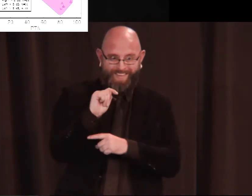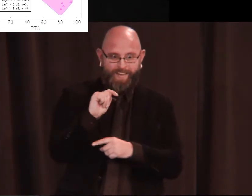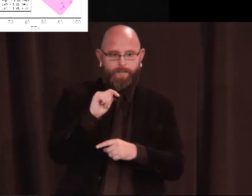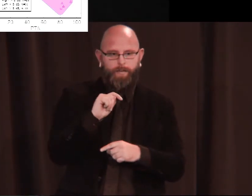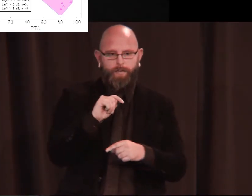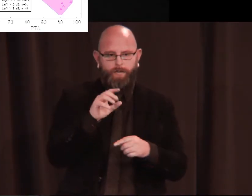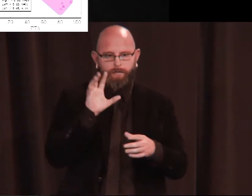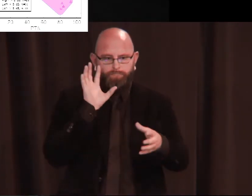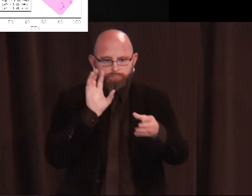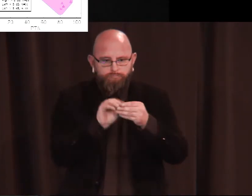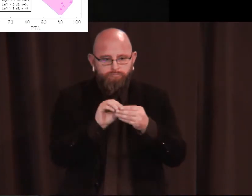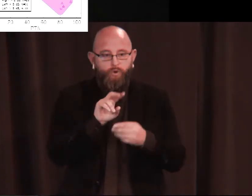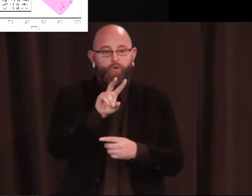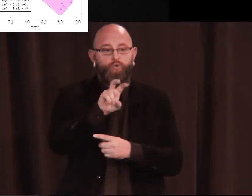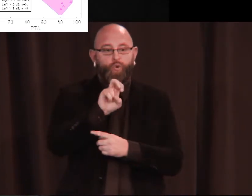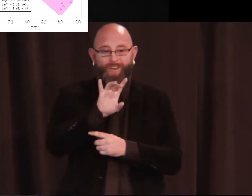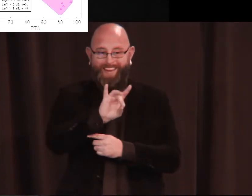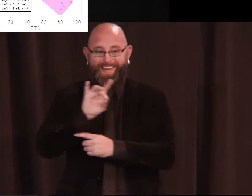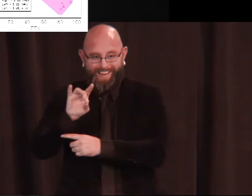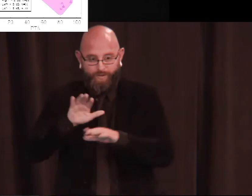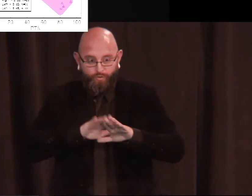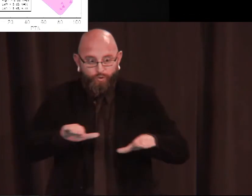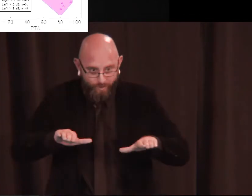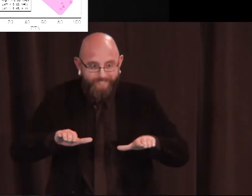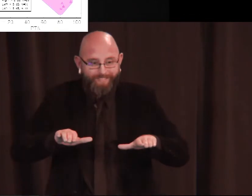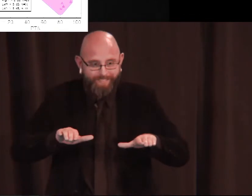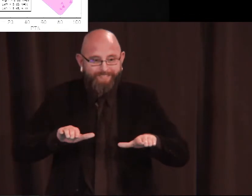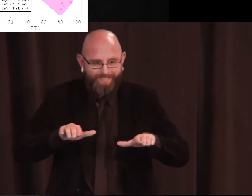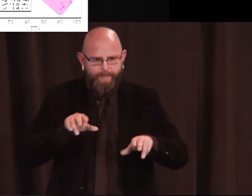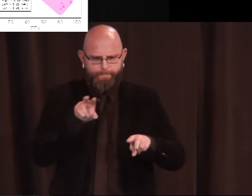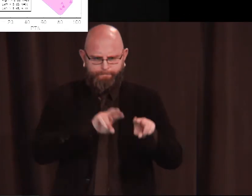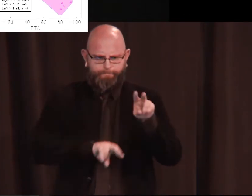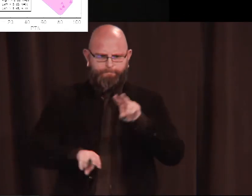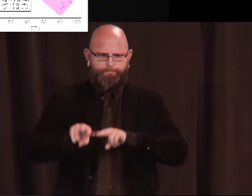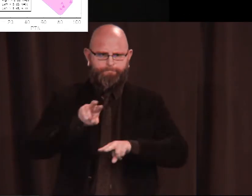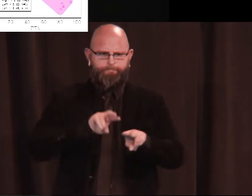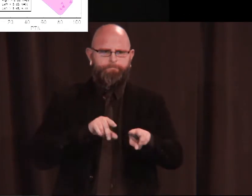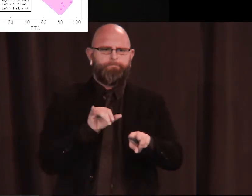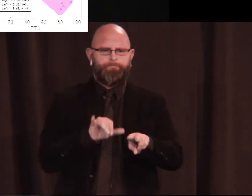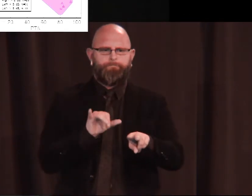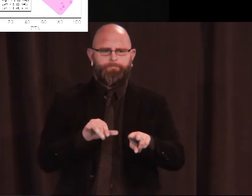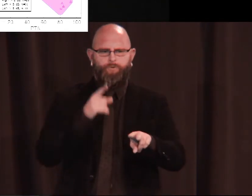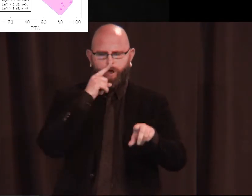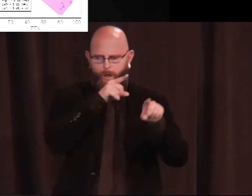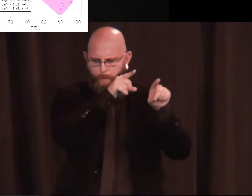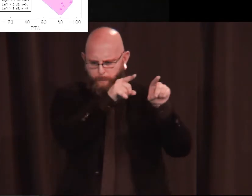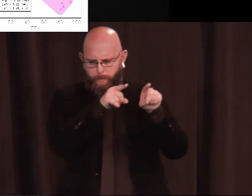And, again, we wanted to see bull's eye would be within that blue range, those would be appropriately fit hearing aids.